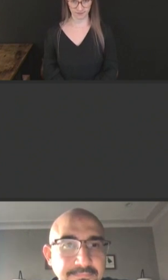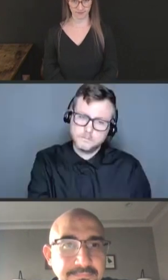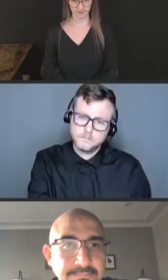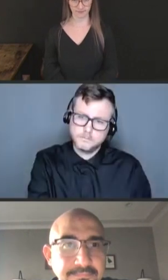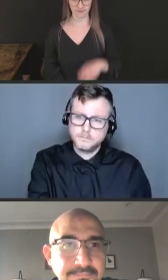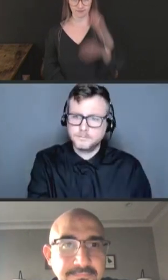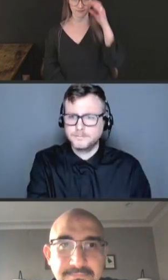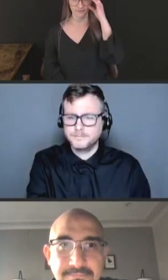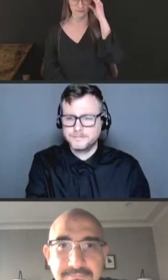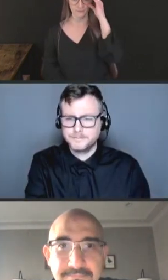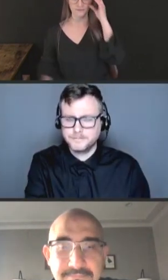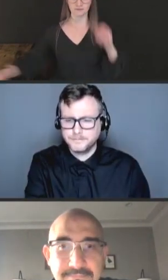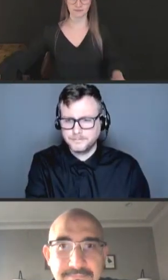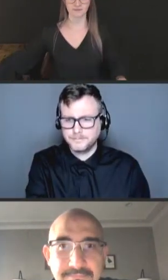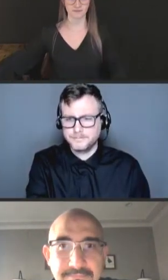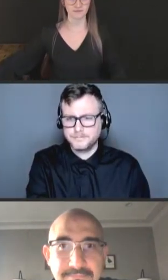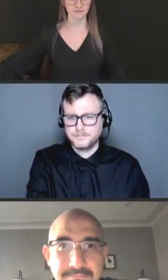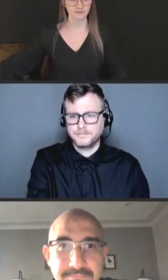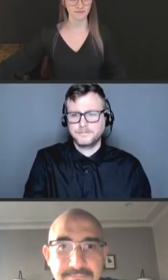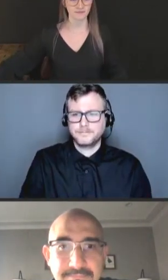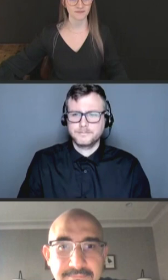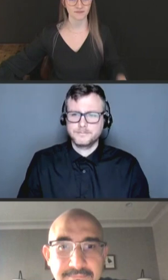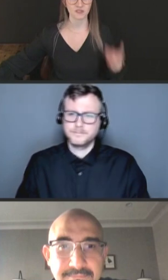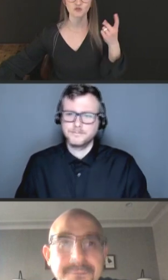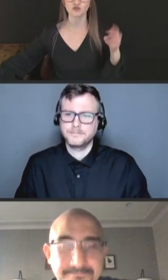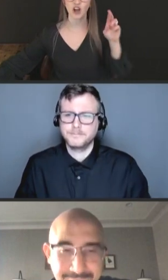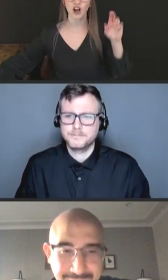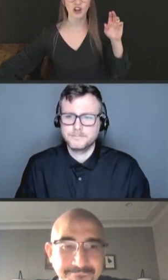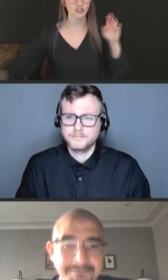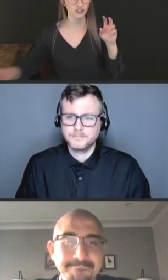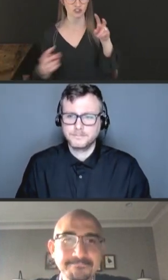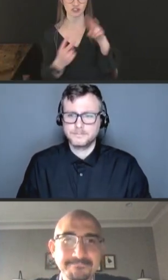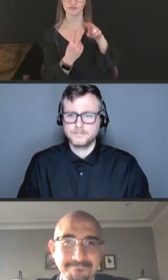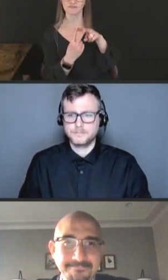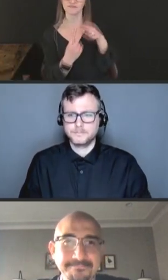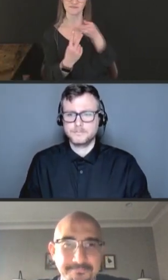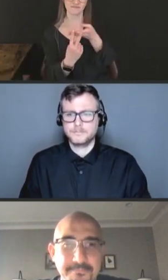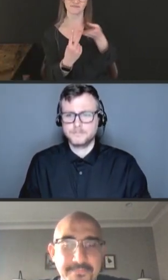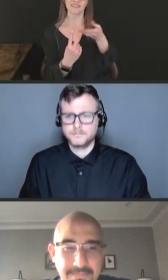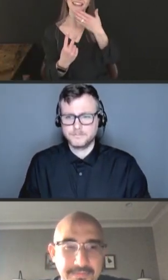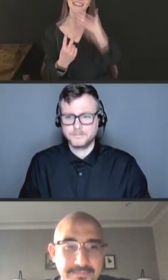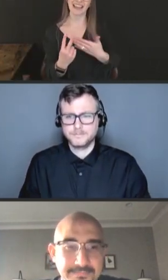Well, Dr. Barouch and Dr. Ellebedy, thank you so much for a very intriguing